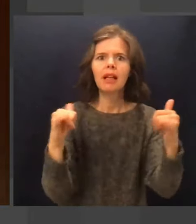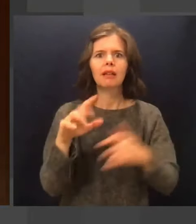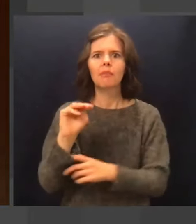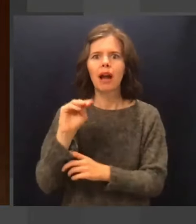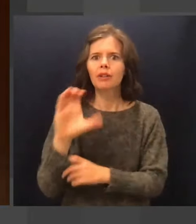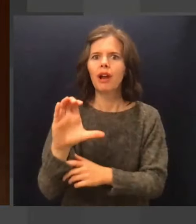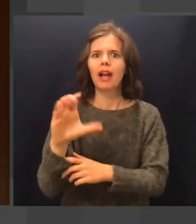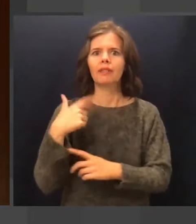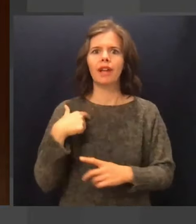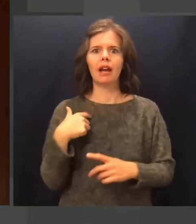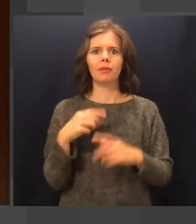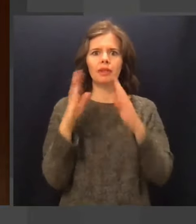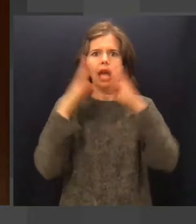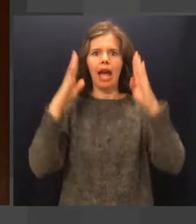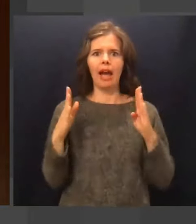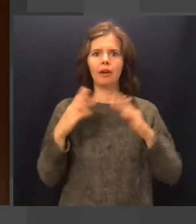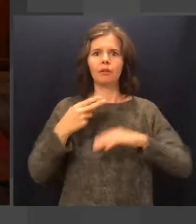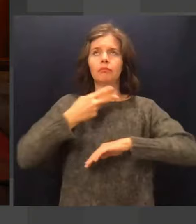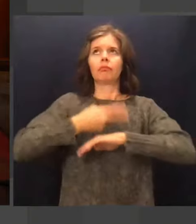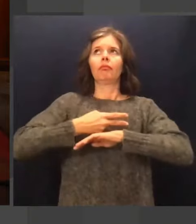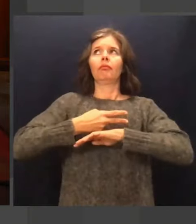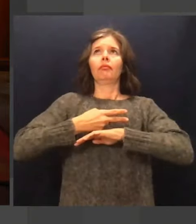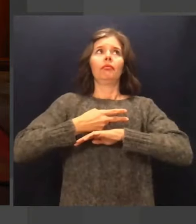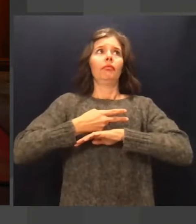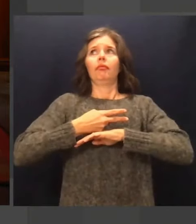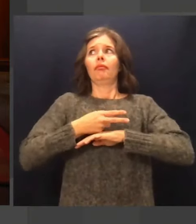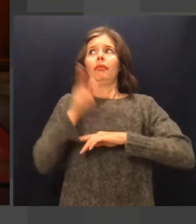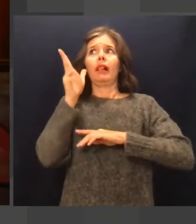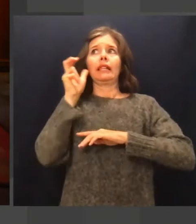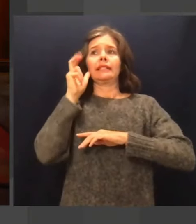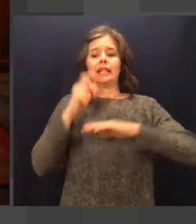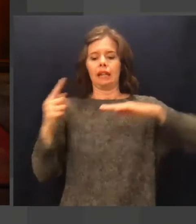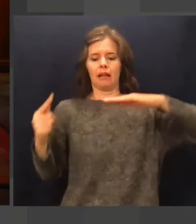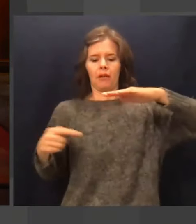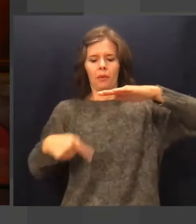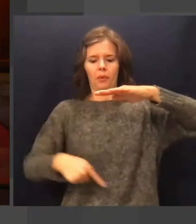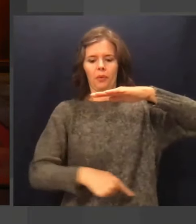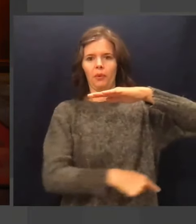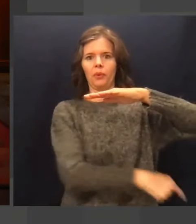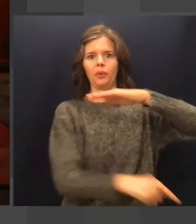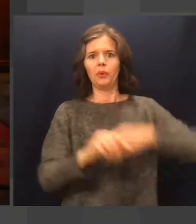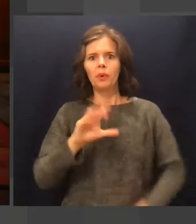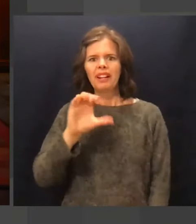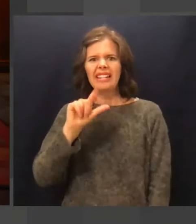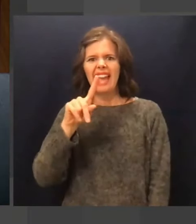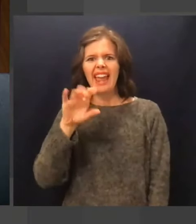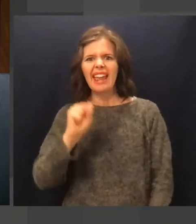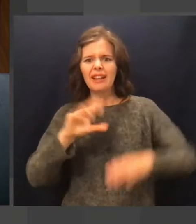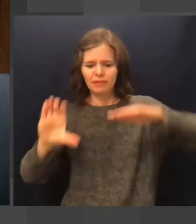IT WAS TERRIFYING LISTENING TO ZOMBIES AND HOPEFULLY WE CAN BRING THAT BACK TO PLAYERS.